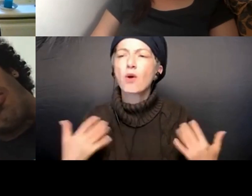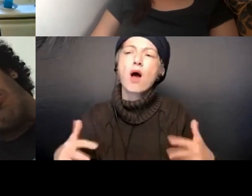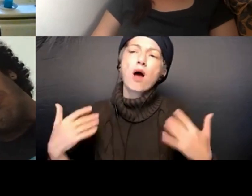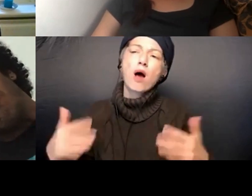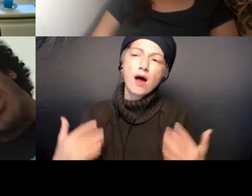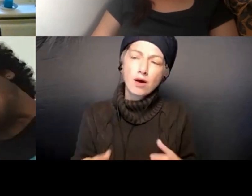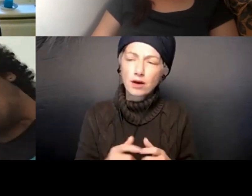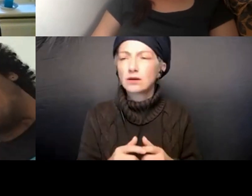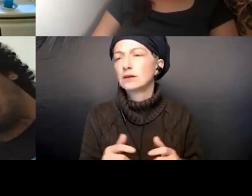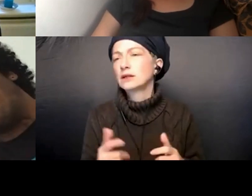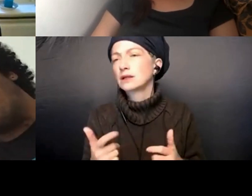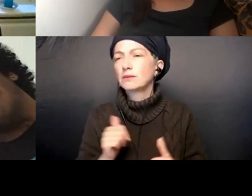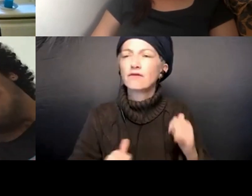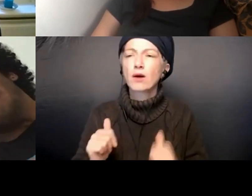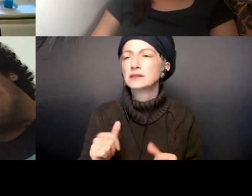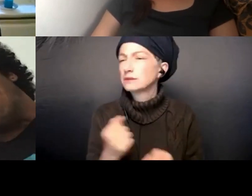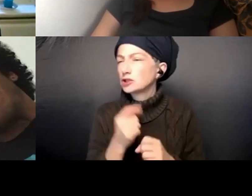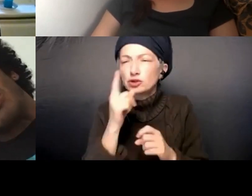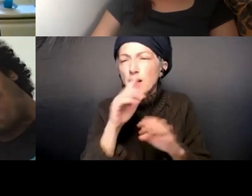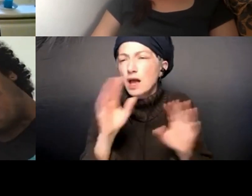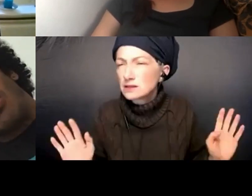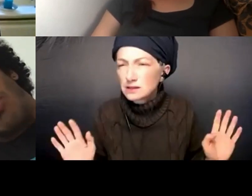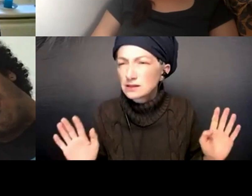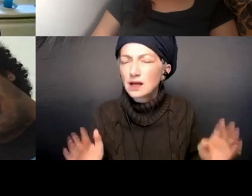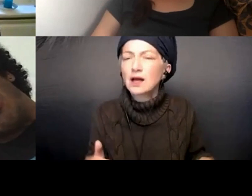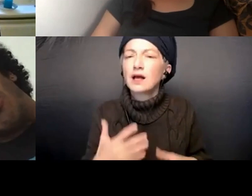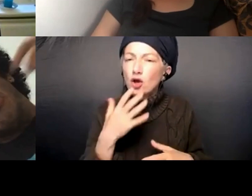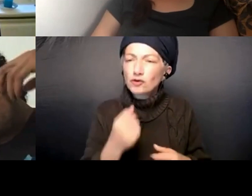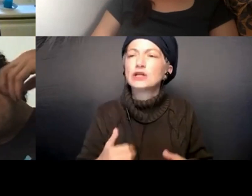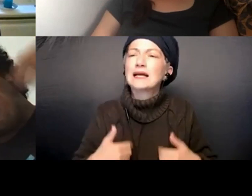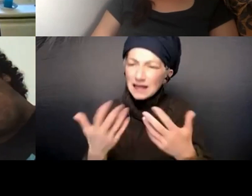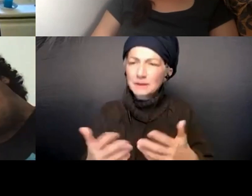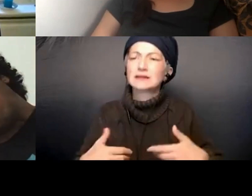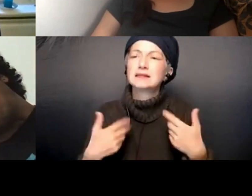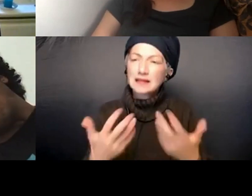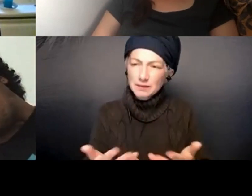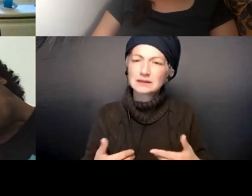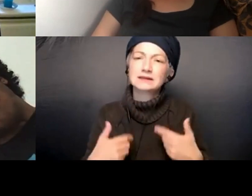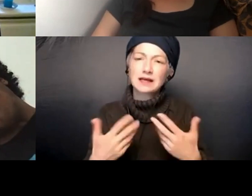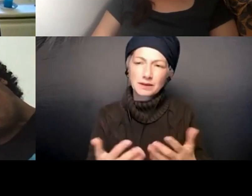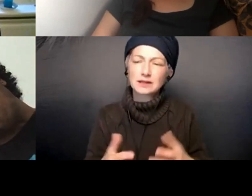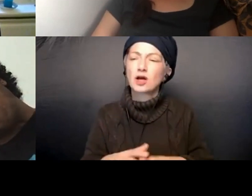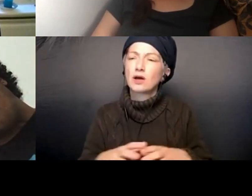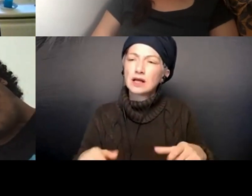And we wanted to give more or broke that space up for other crips.